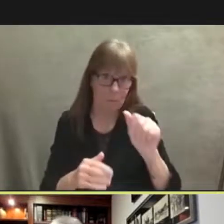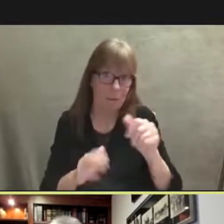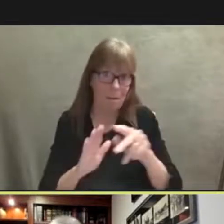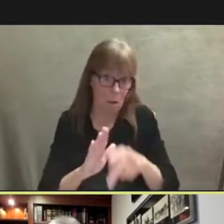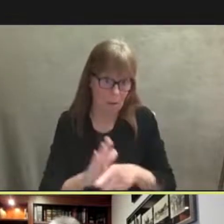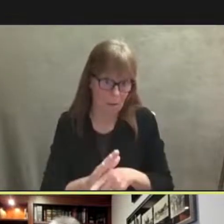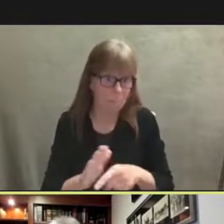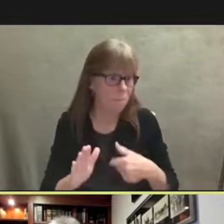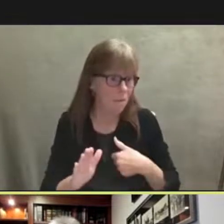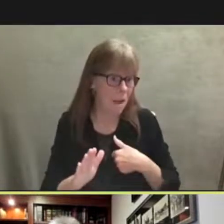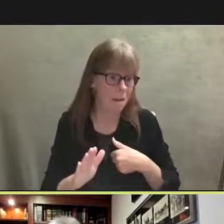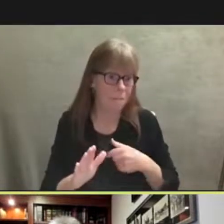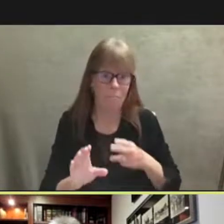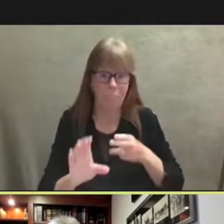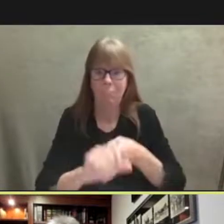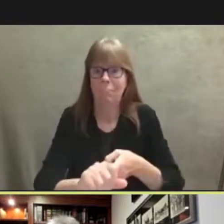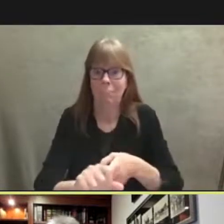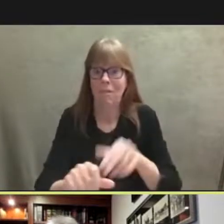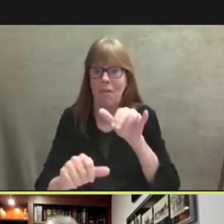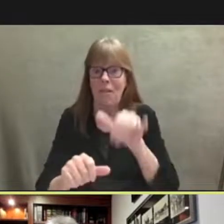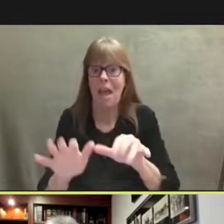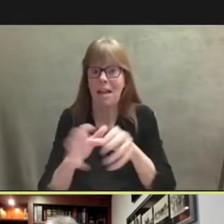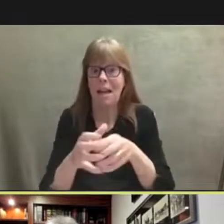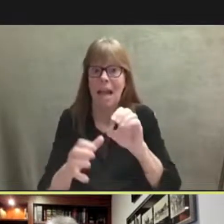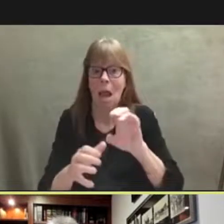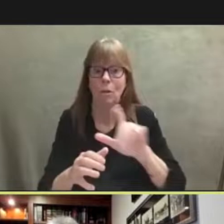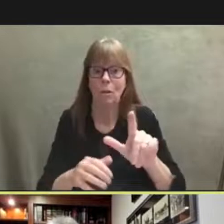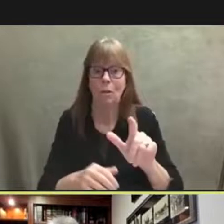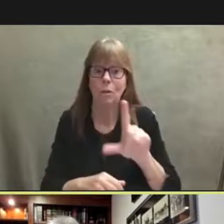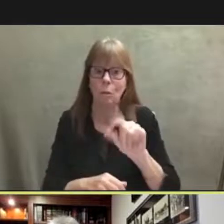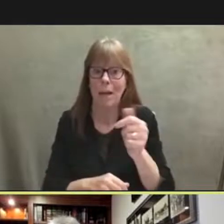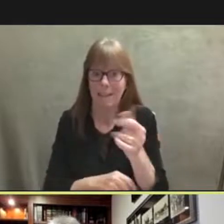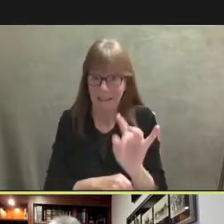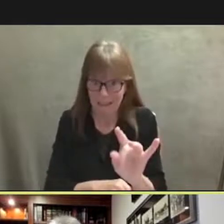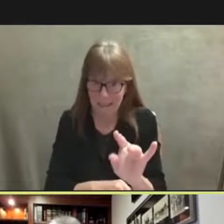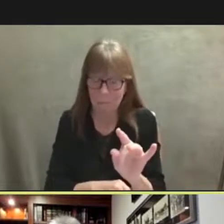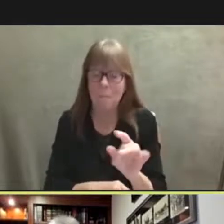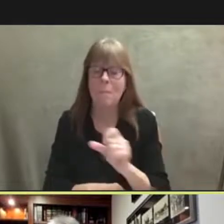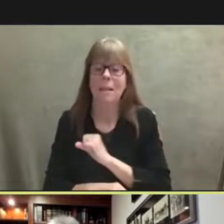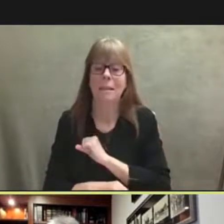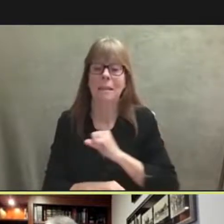the Council since 2018, when I was congressionally appointed by senator Chuck Schumer. And then on